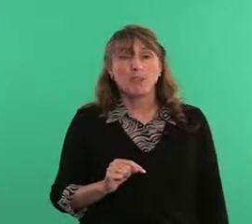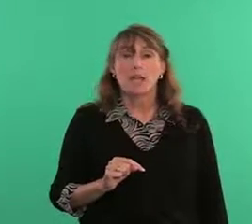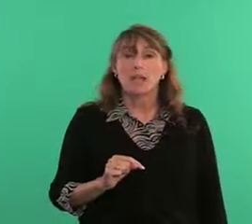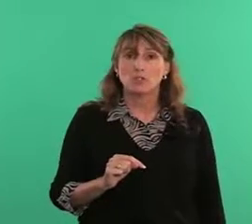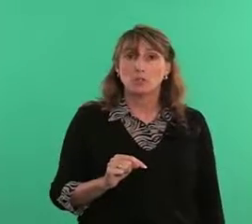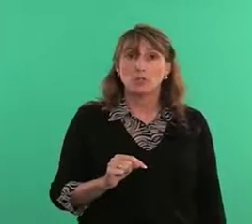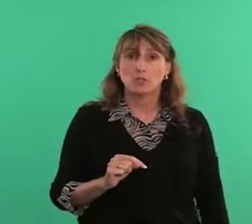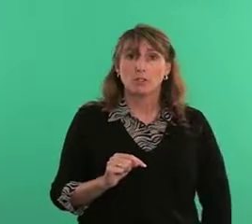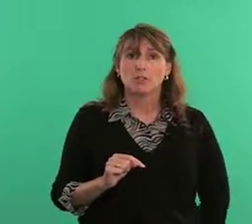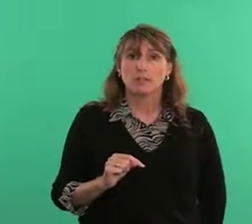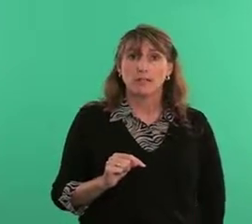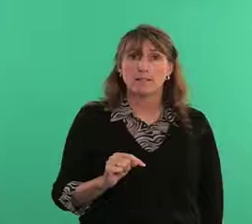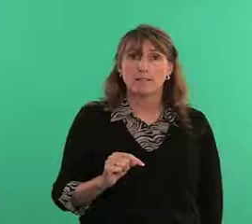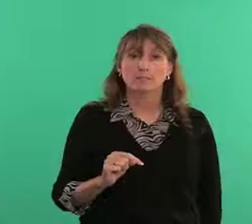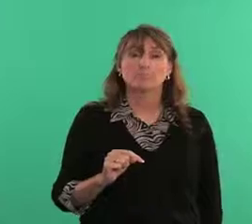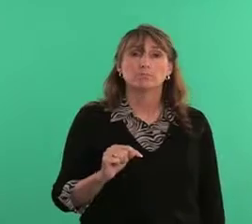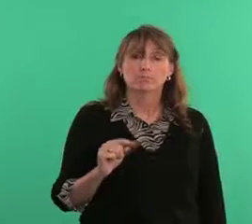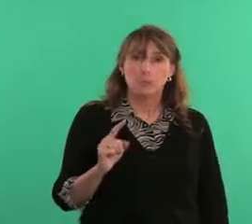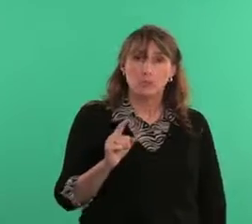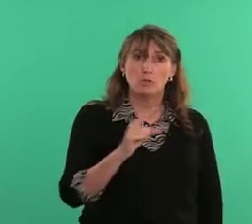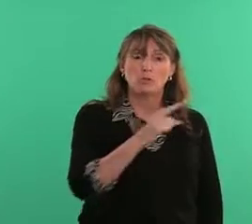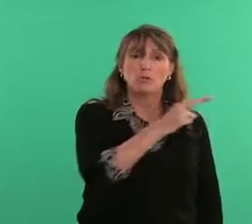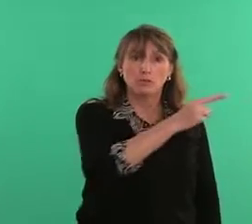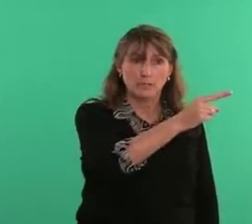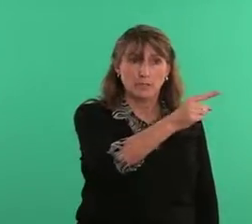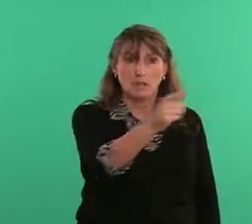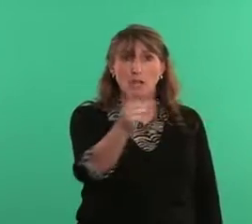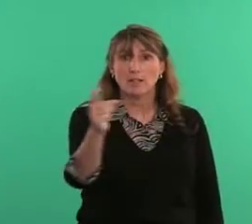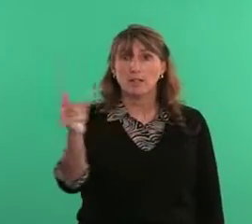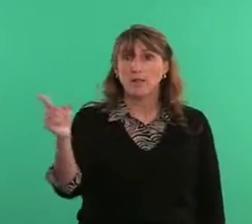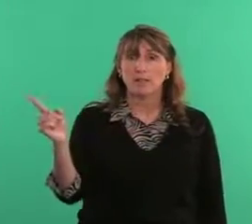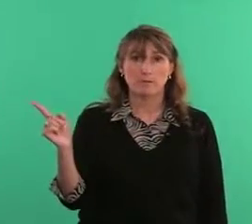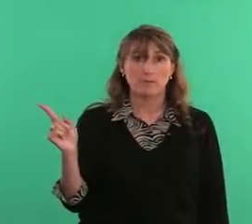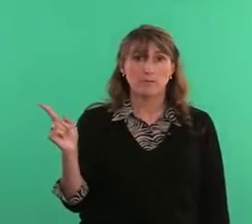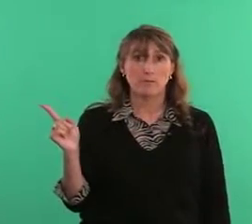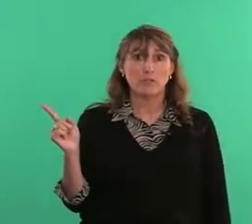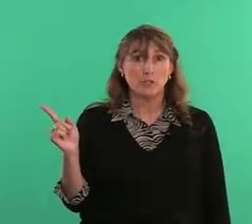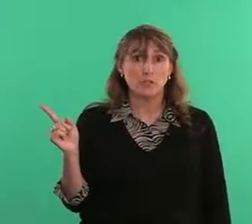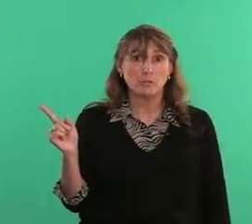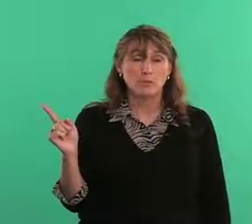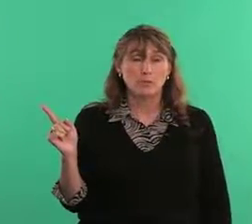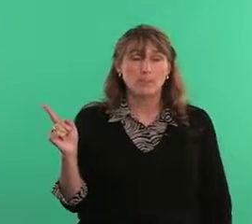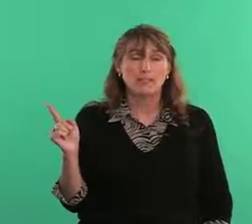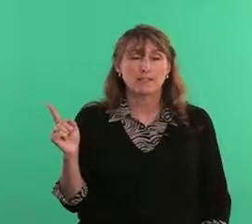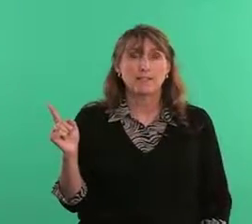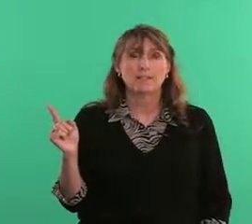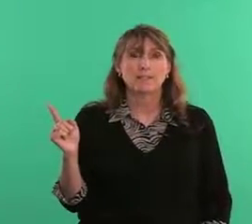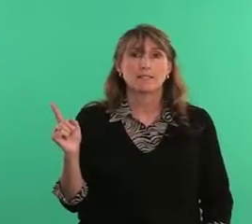and you -plural does you, as you're talking about the you that's in sentence